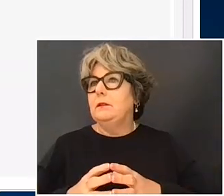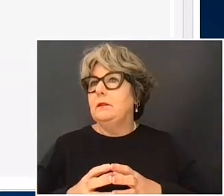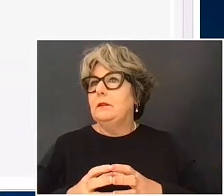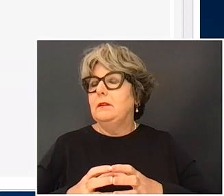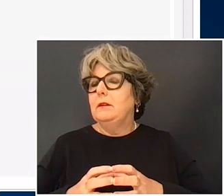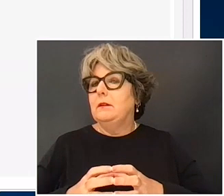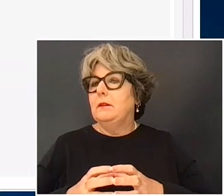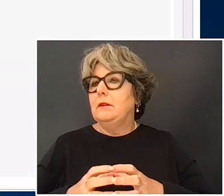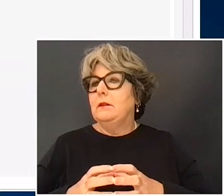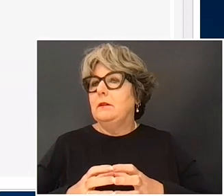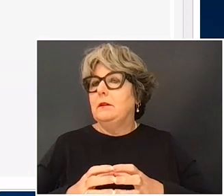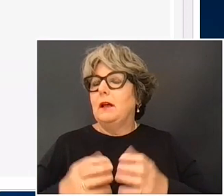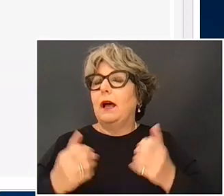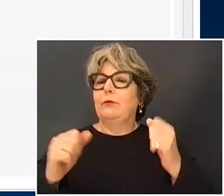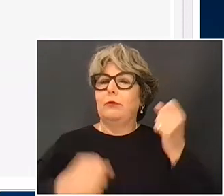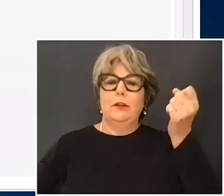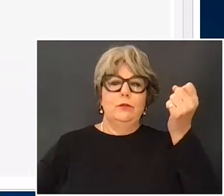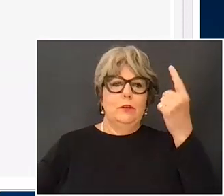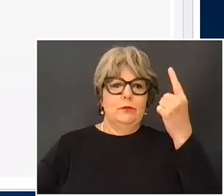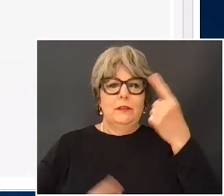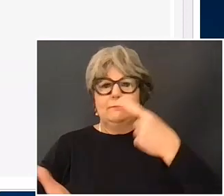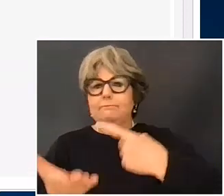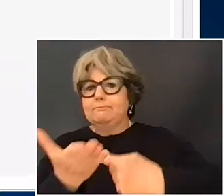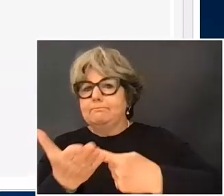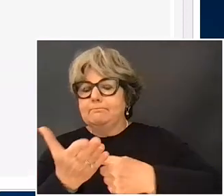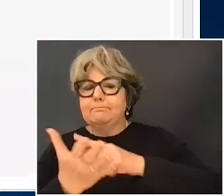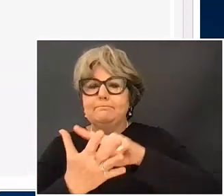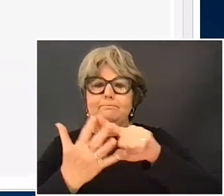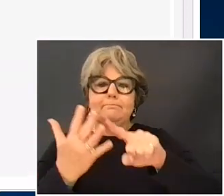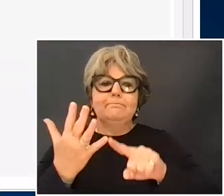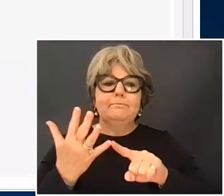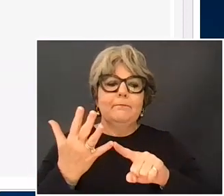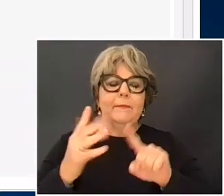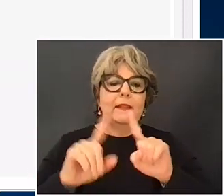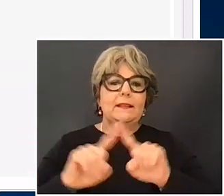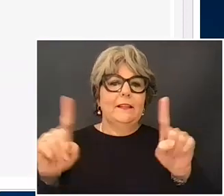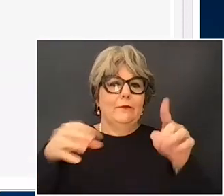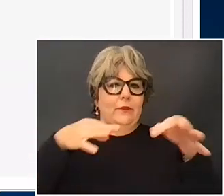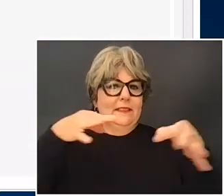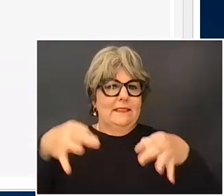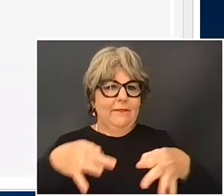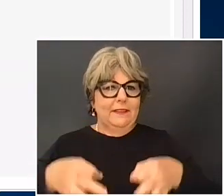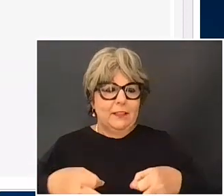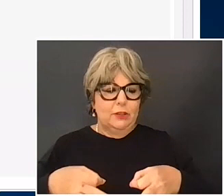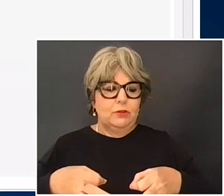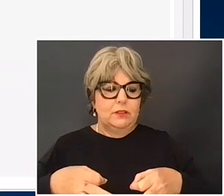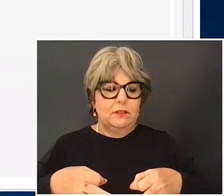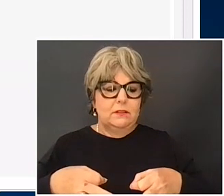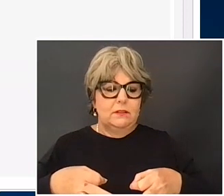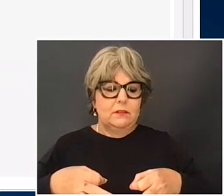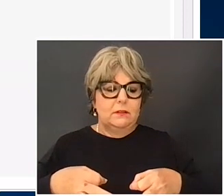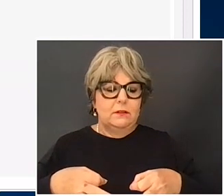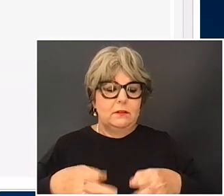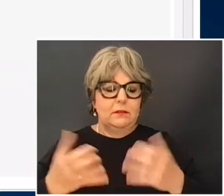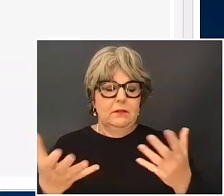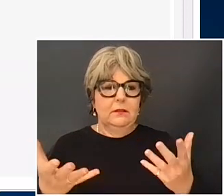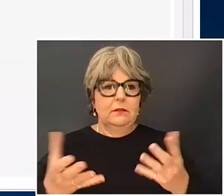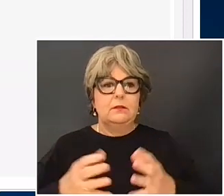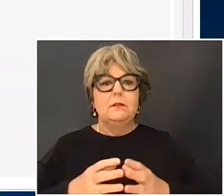understand why we're hearing now that those are going to be different definitions and different descriptors but